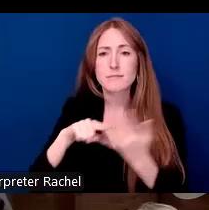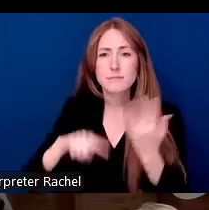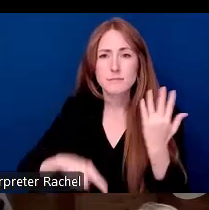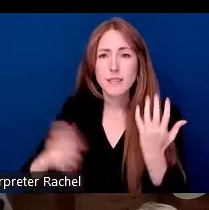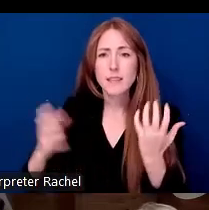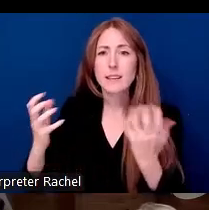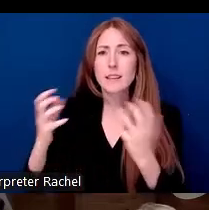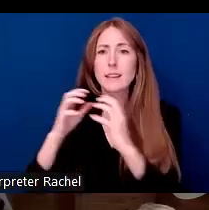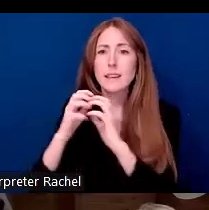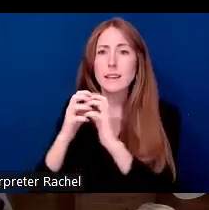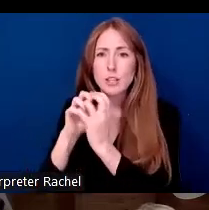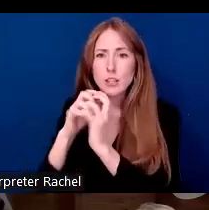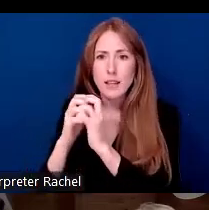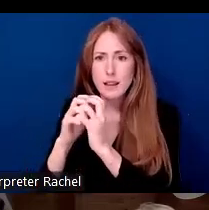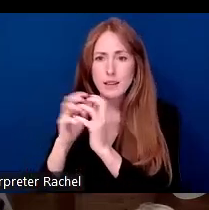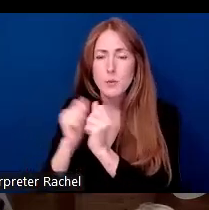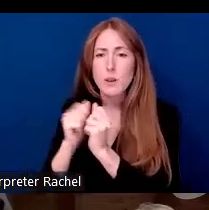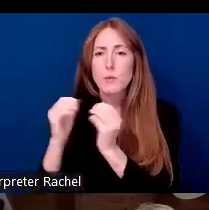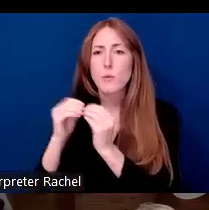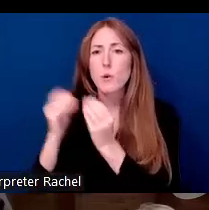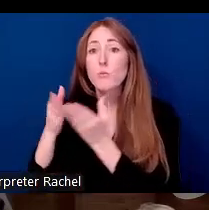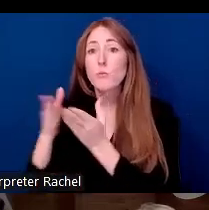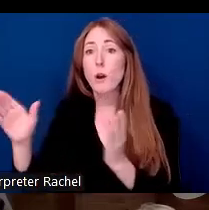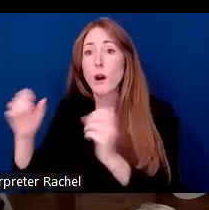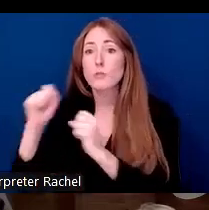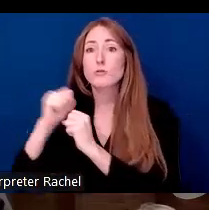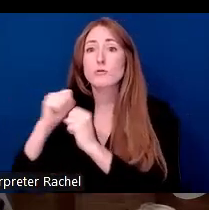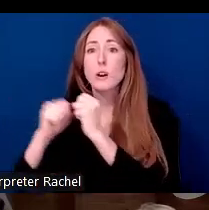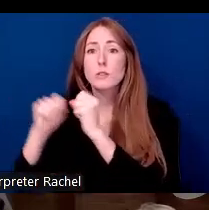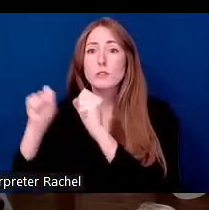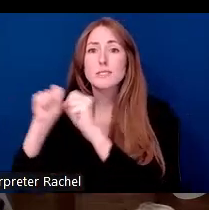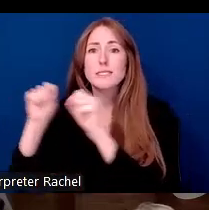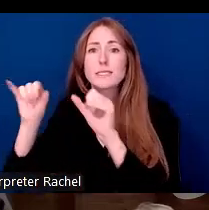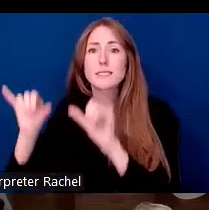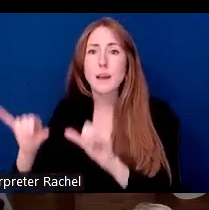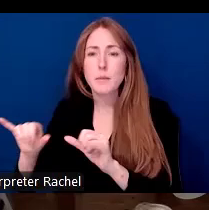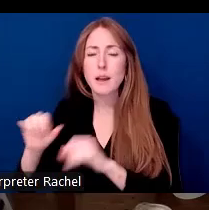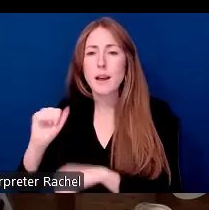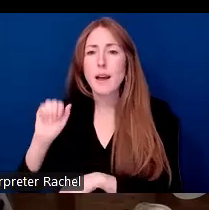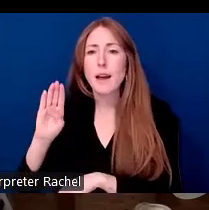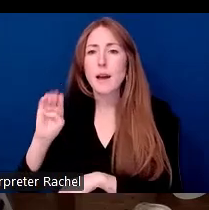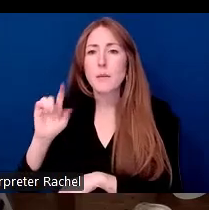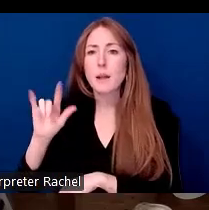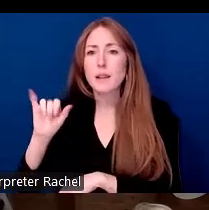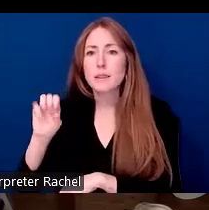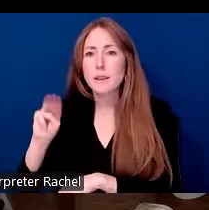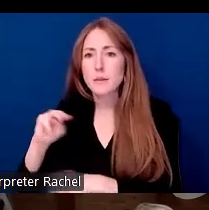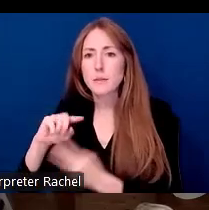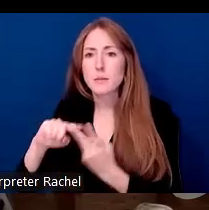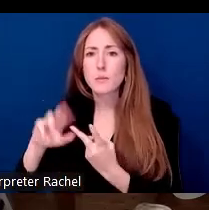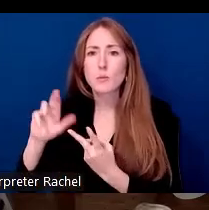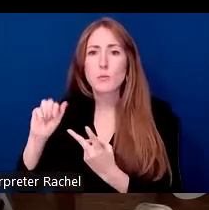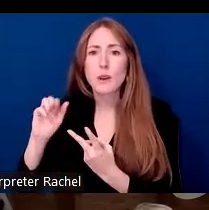forces such as ableism, racism, colonialism to create and sustain social injustices and